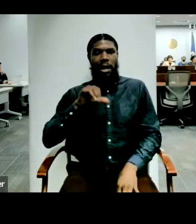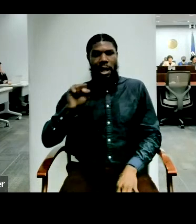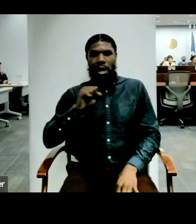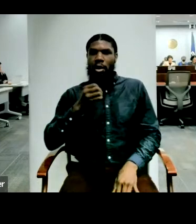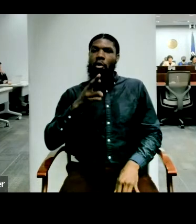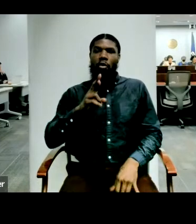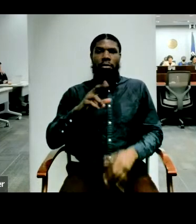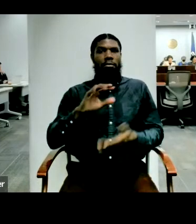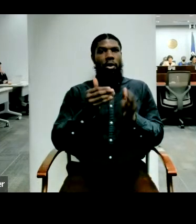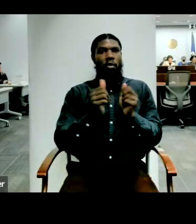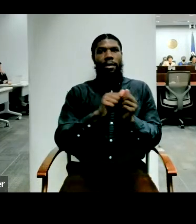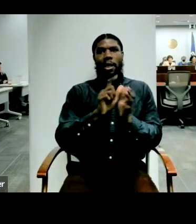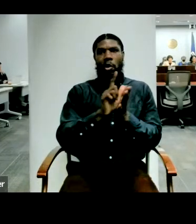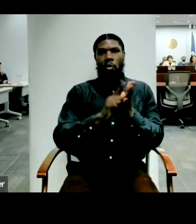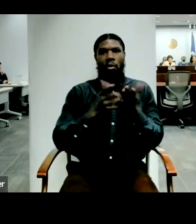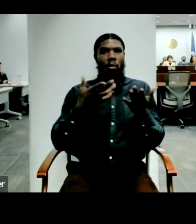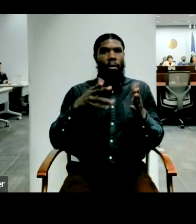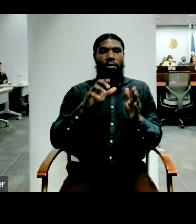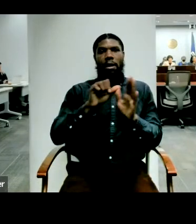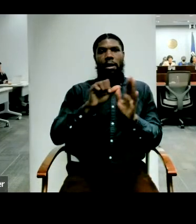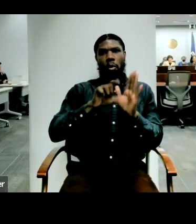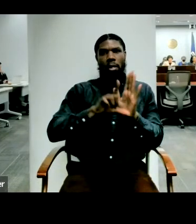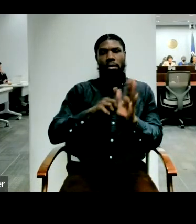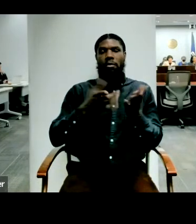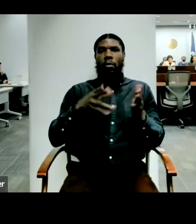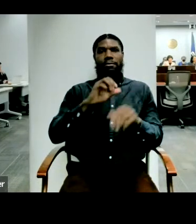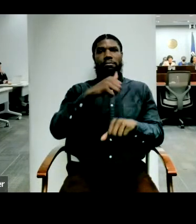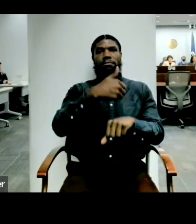we have been able to address that, putting people on notice that a problem is real.